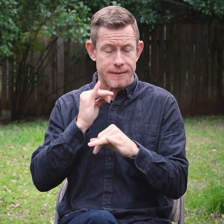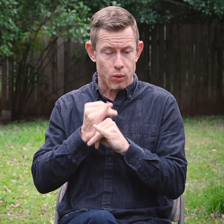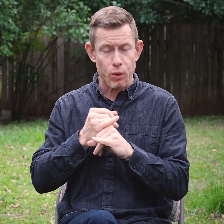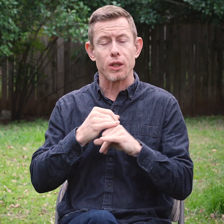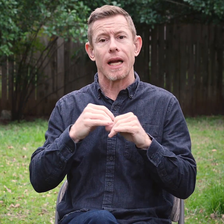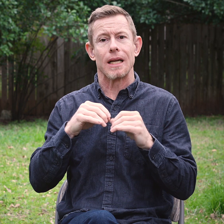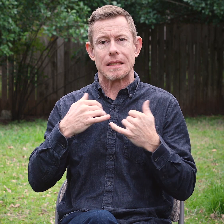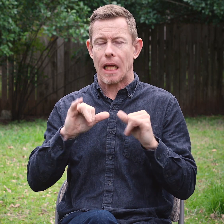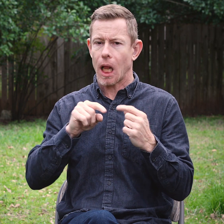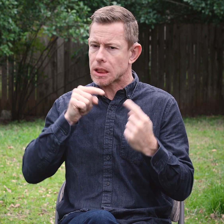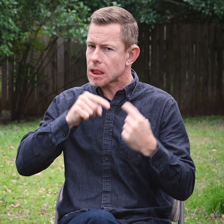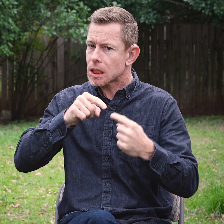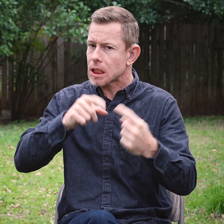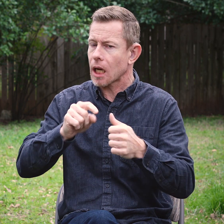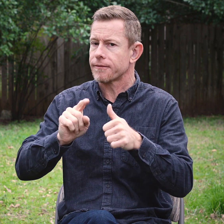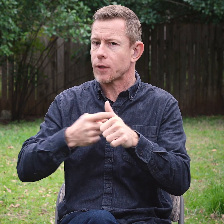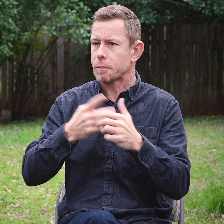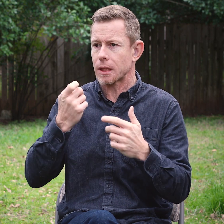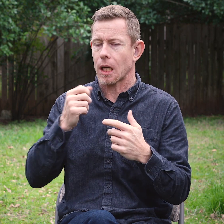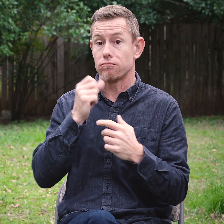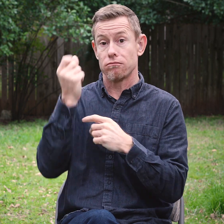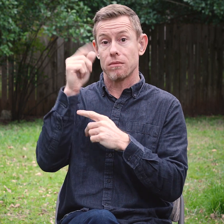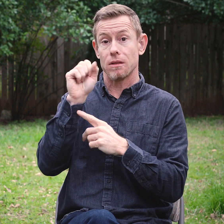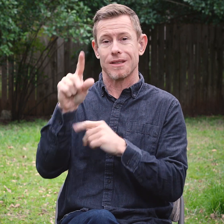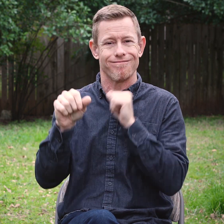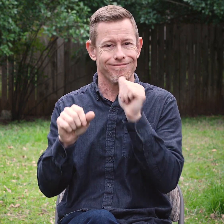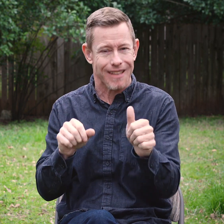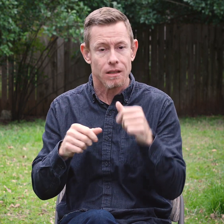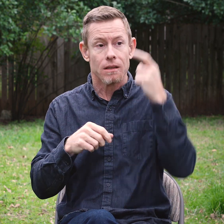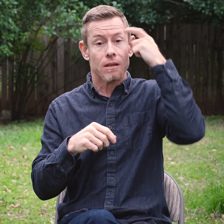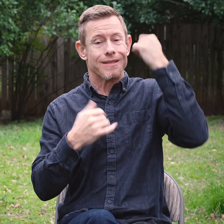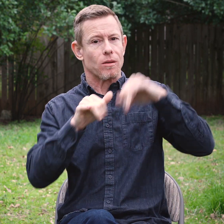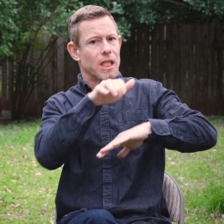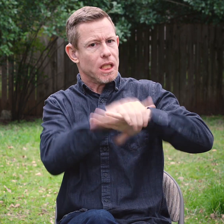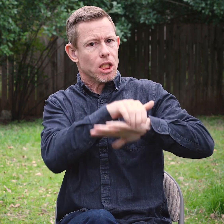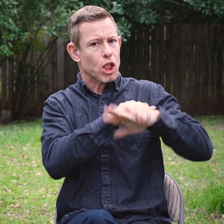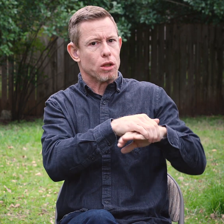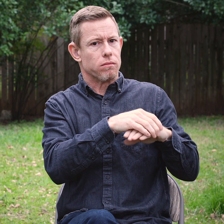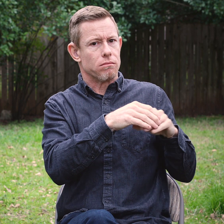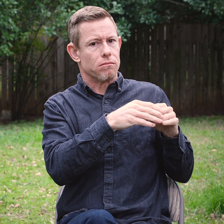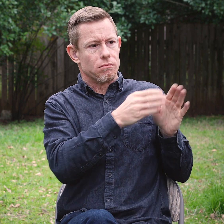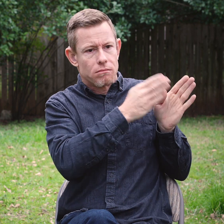When I attended MSSD, I still struggled at first because I didn’t fully understand American Sign Language.